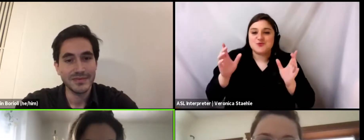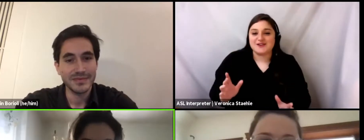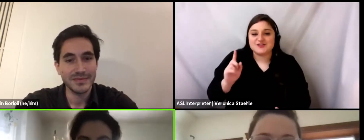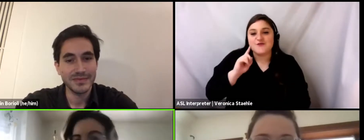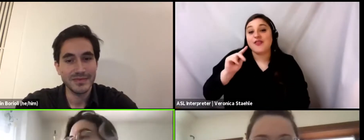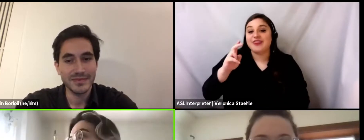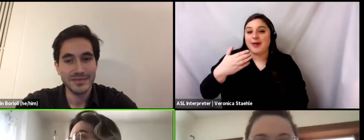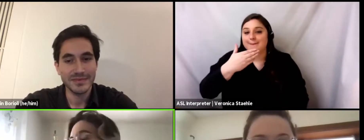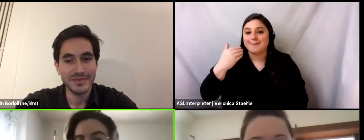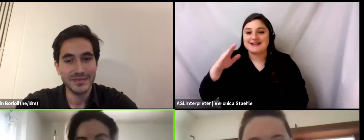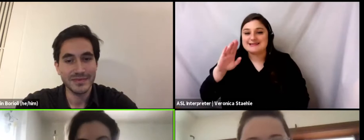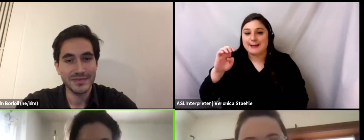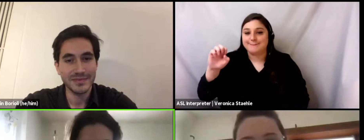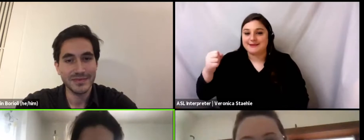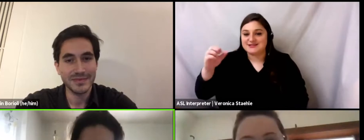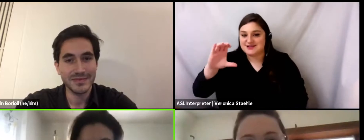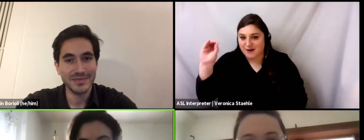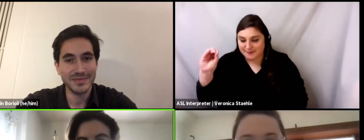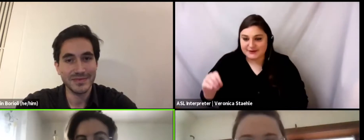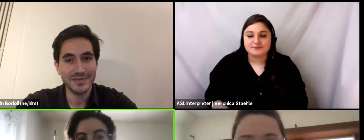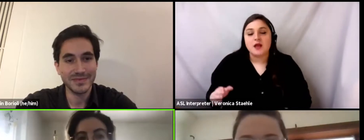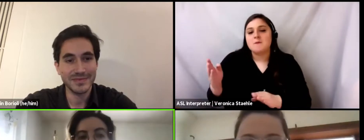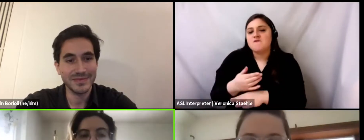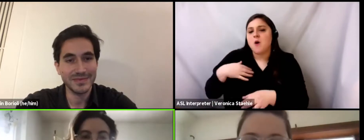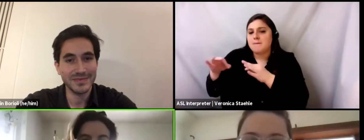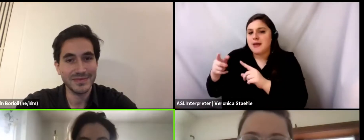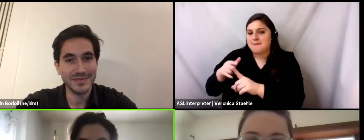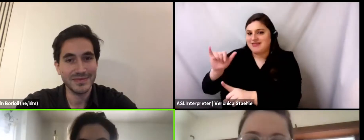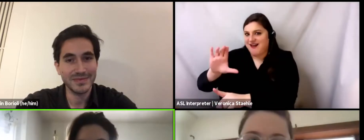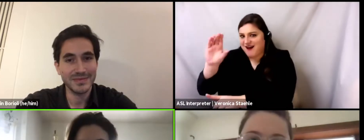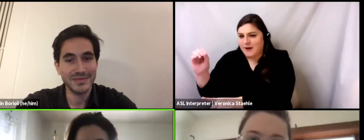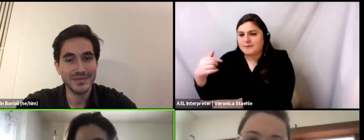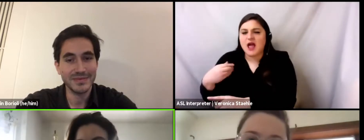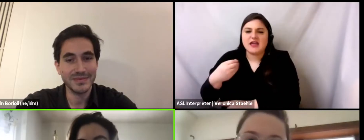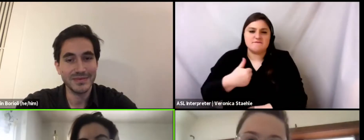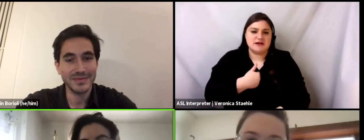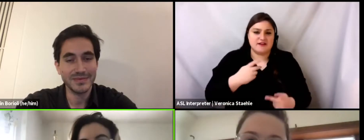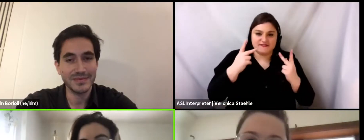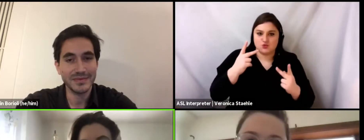Before I talk a little about that, I will also give a brief description. I'm a Caucasian woman